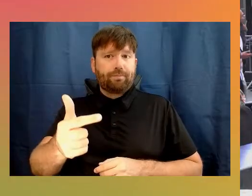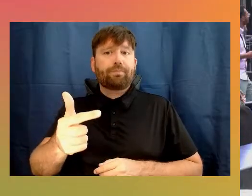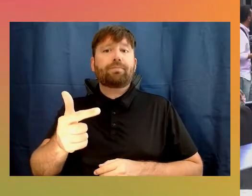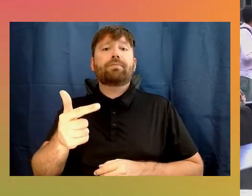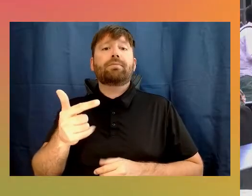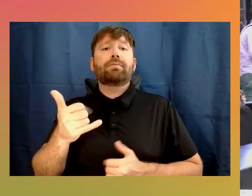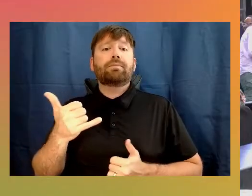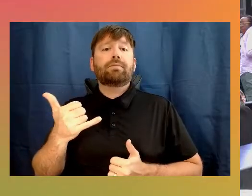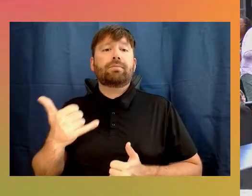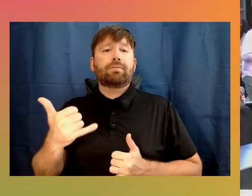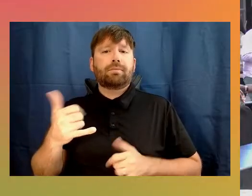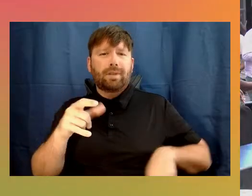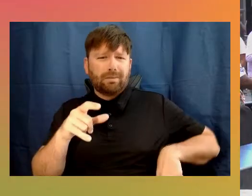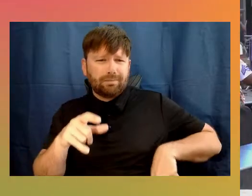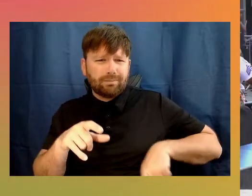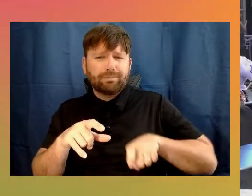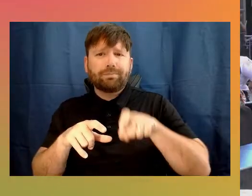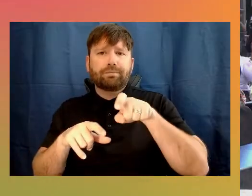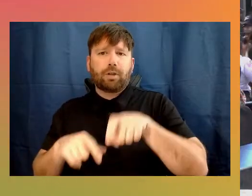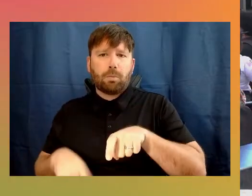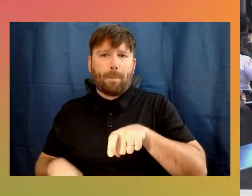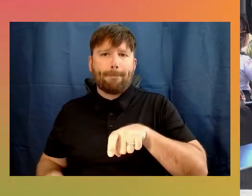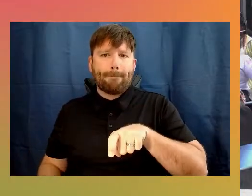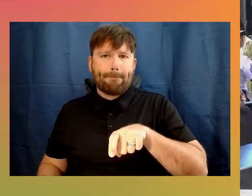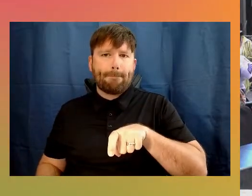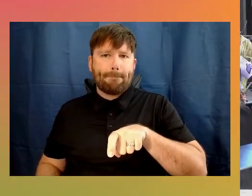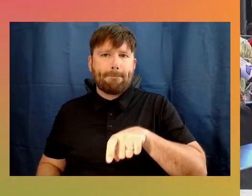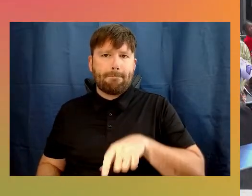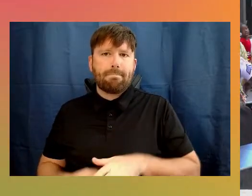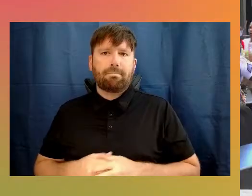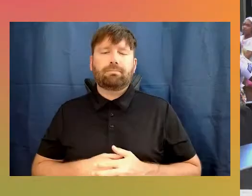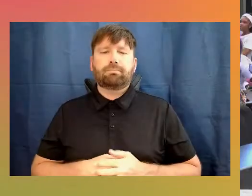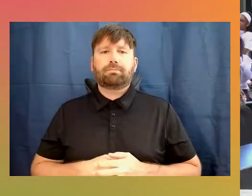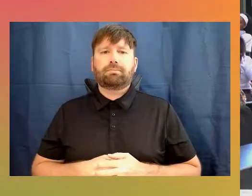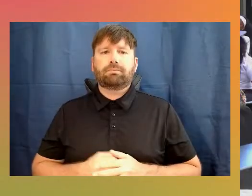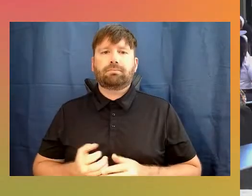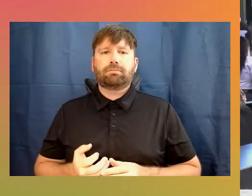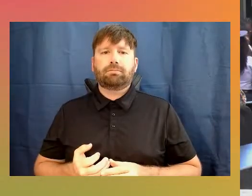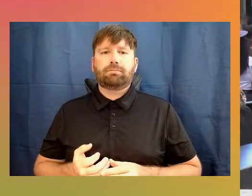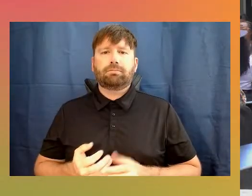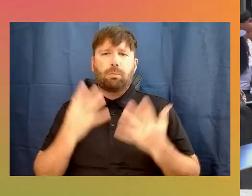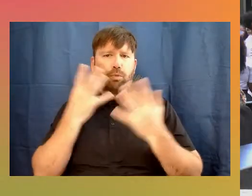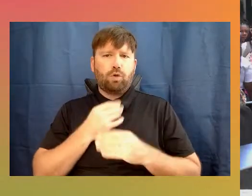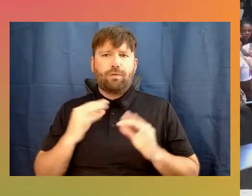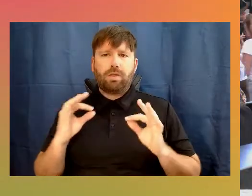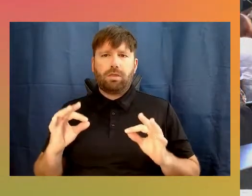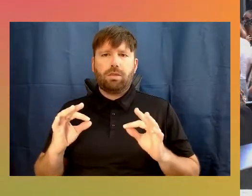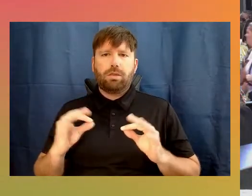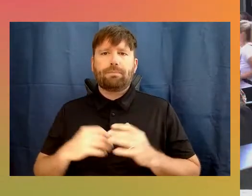CROSS IT UNDER, SQUEEZE.